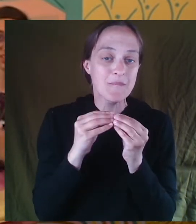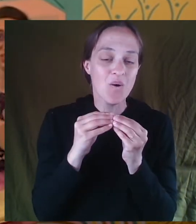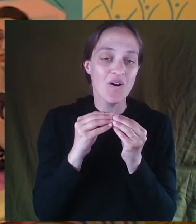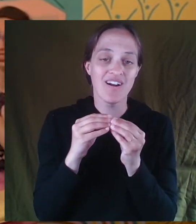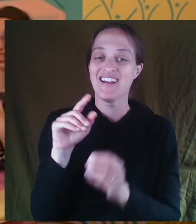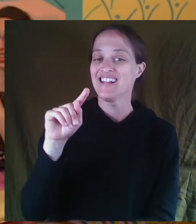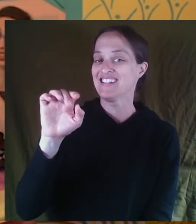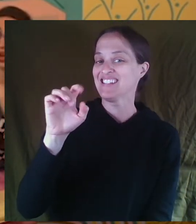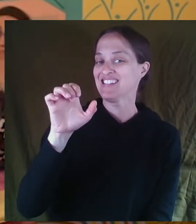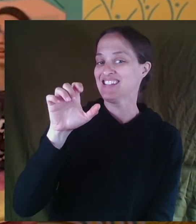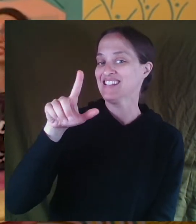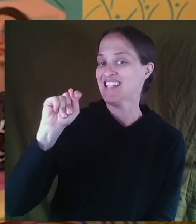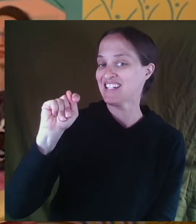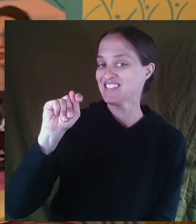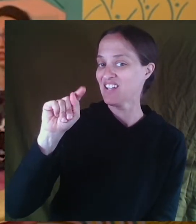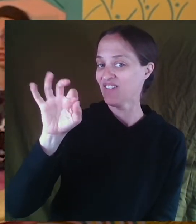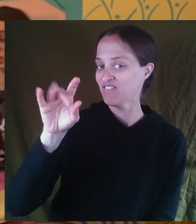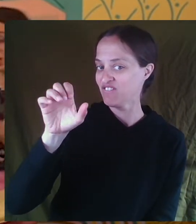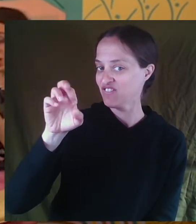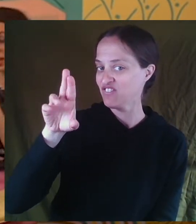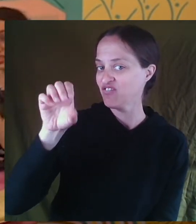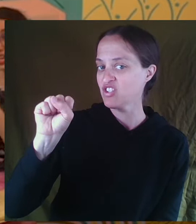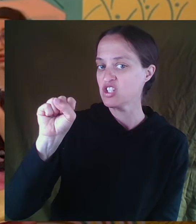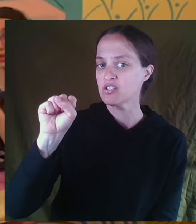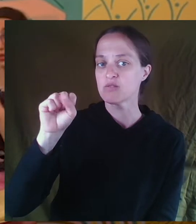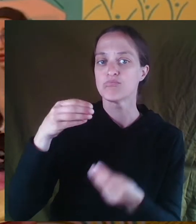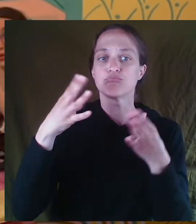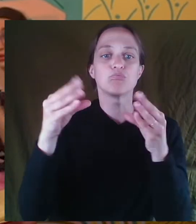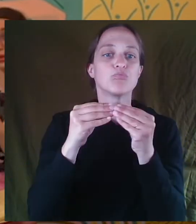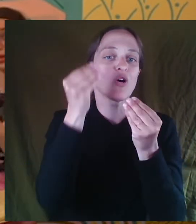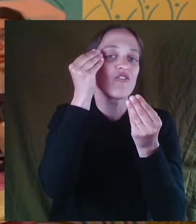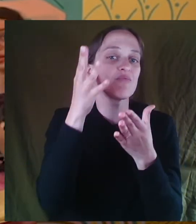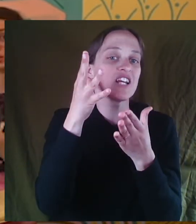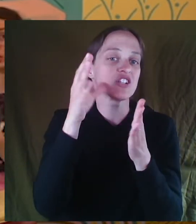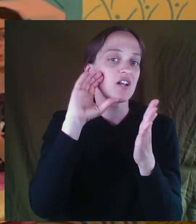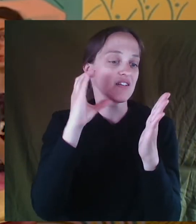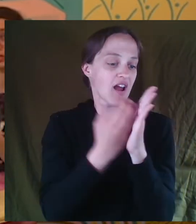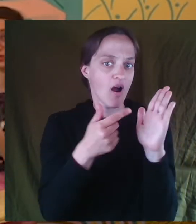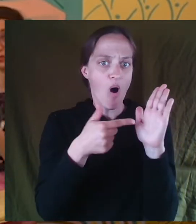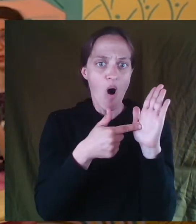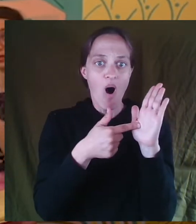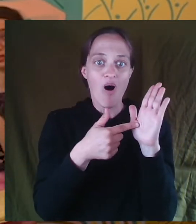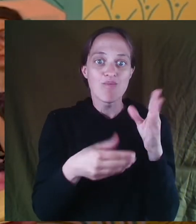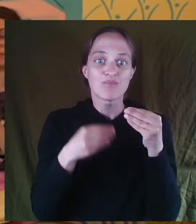Text features tell us all kinds of information and diagrams are a great way to get new information from a book.